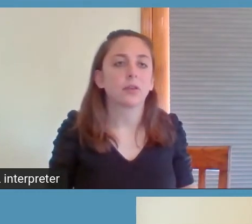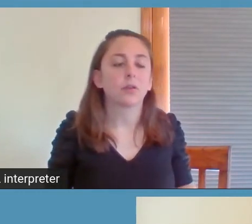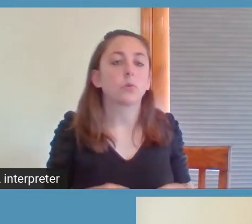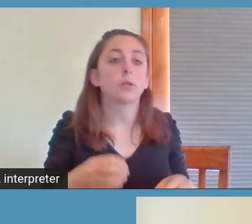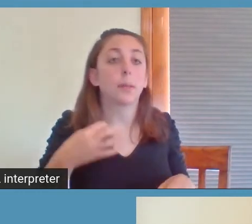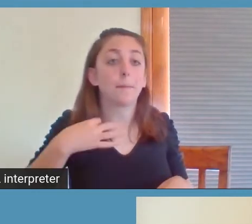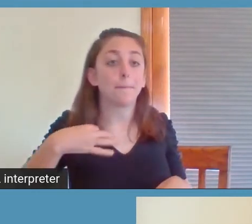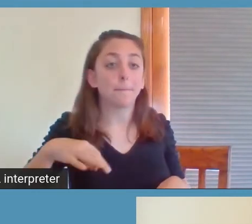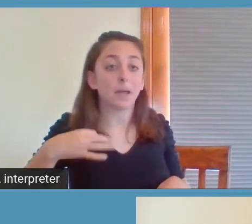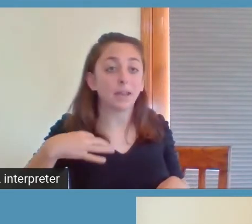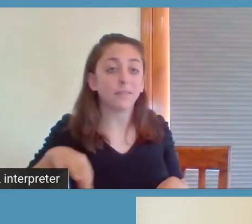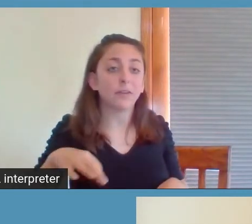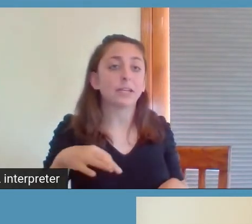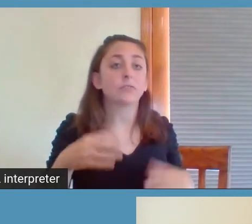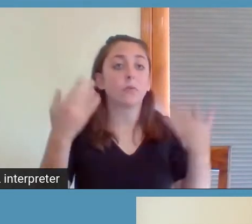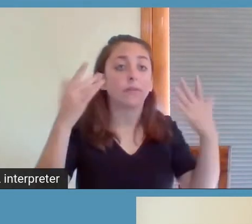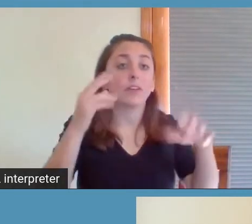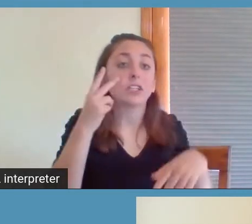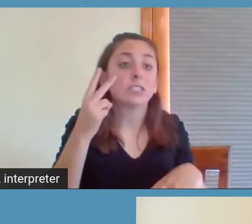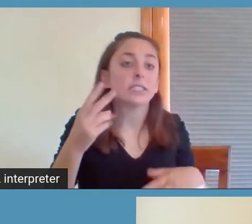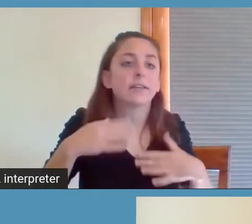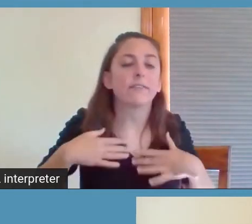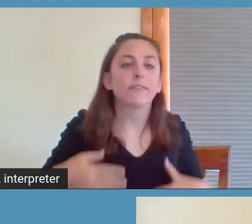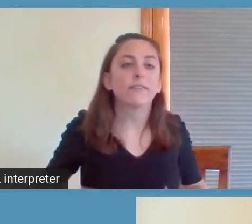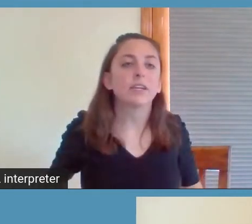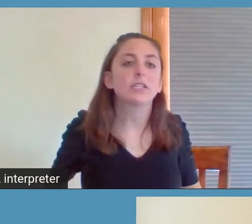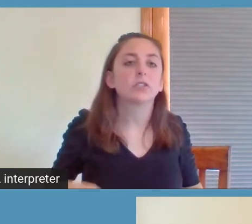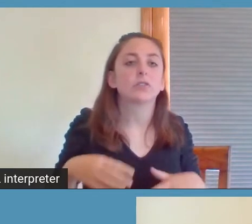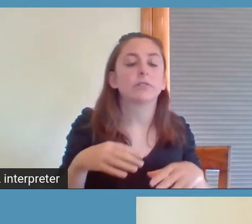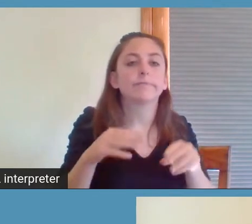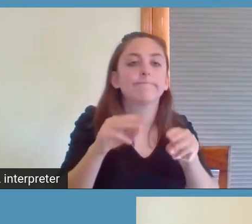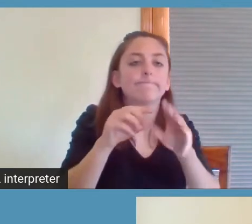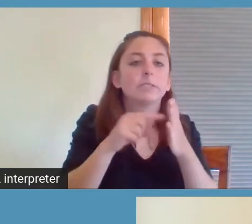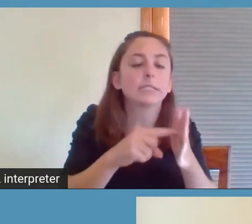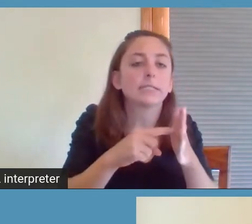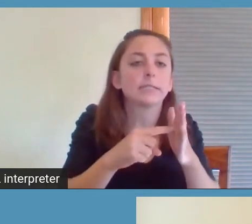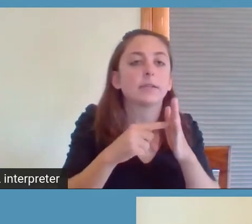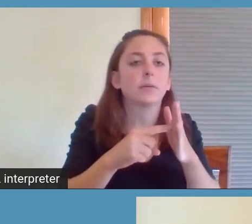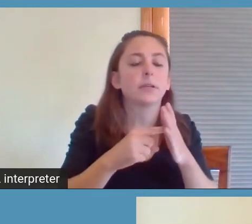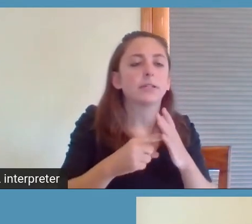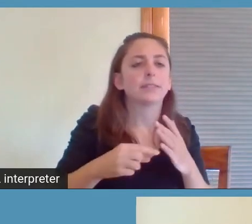in-person exhibits is the ability for viewers to interact with each other to ask questions is this